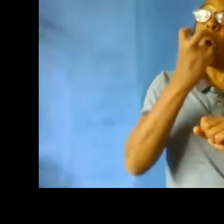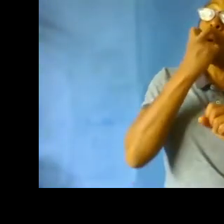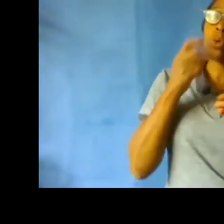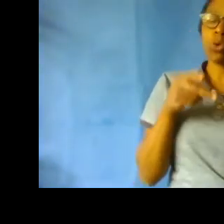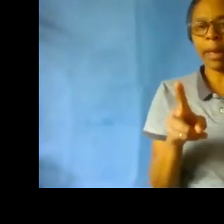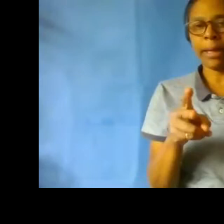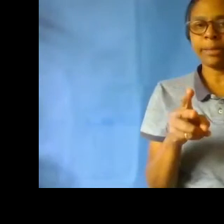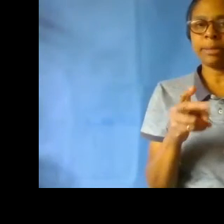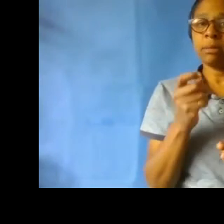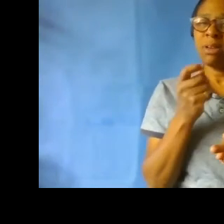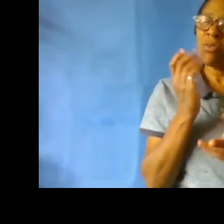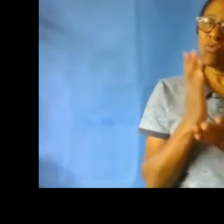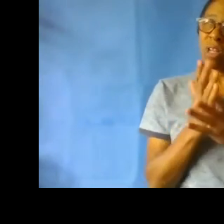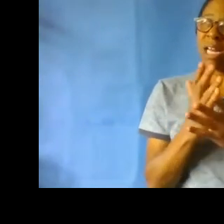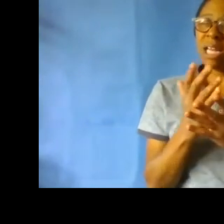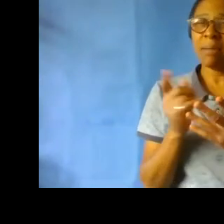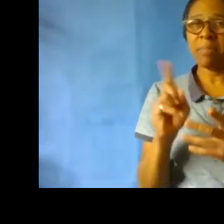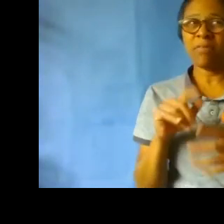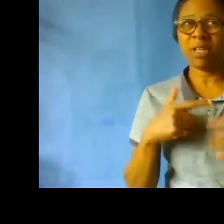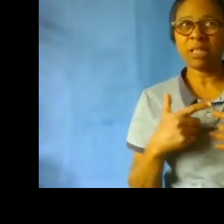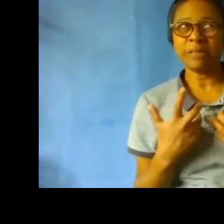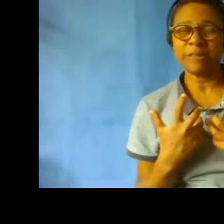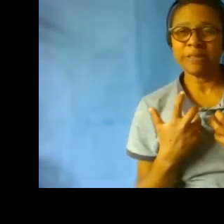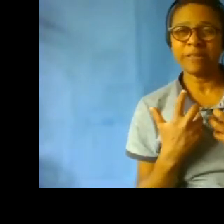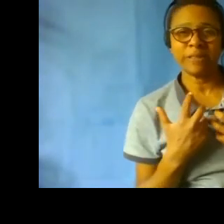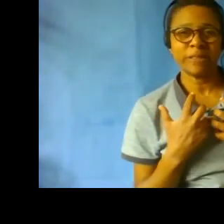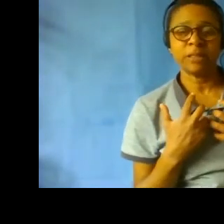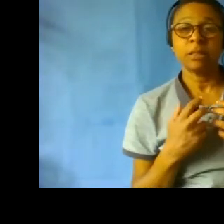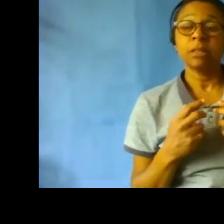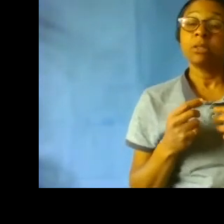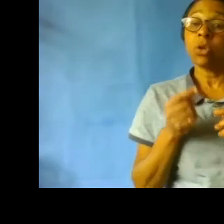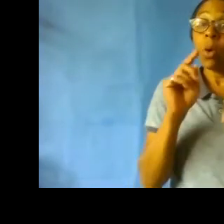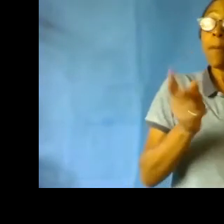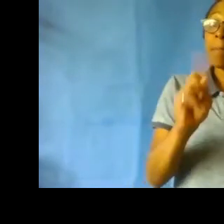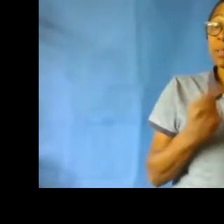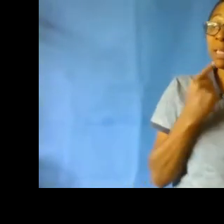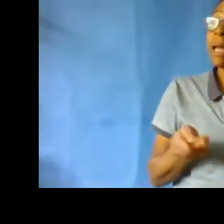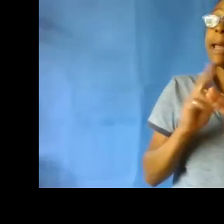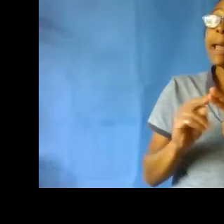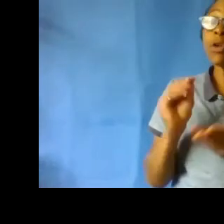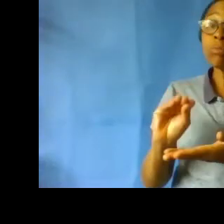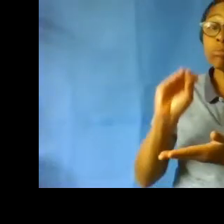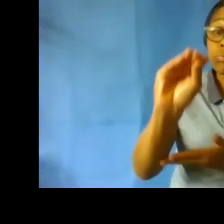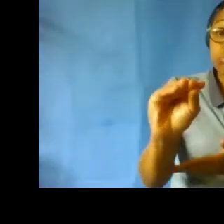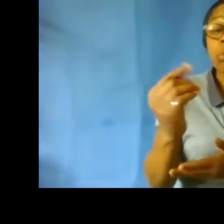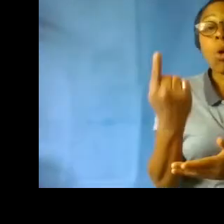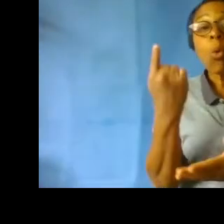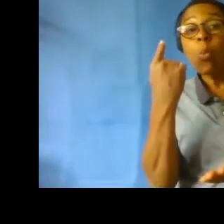the amount you donate so if you donate one thousand pounds you get to say at the front of the church for five hundred the row behind and so on exploiting the